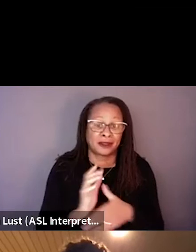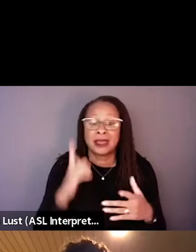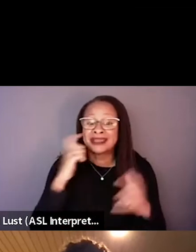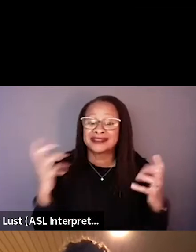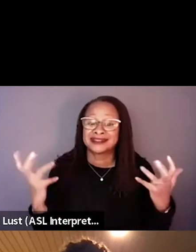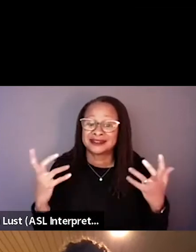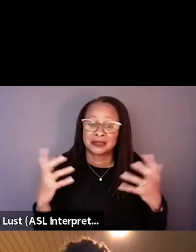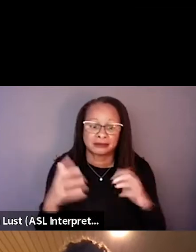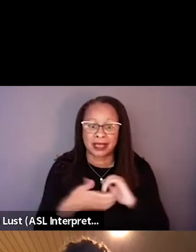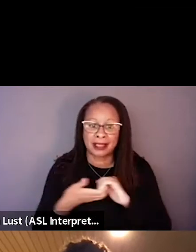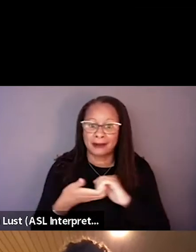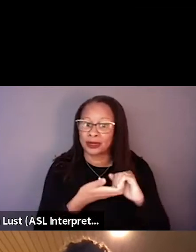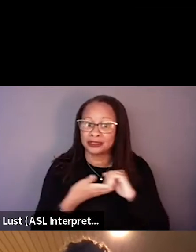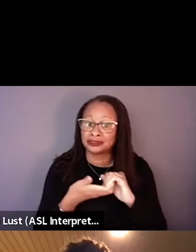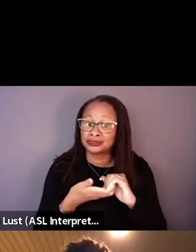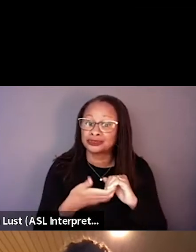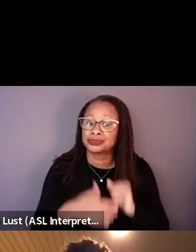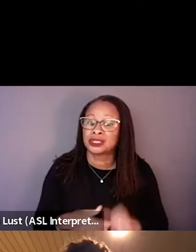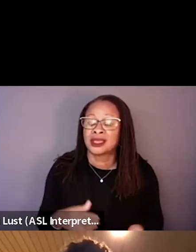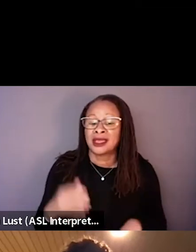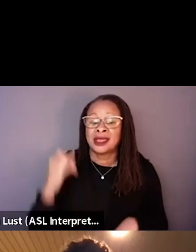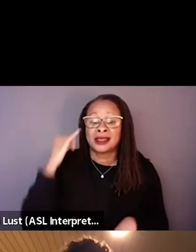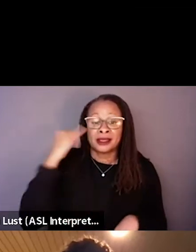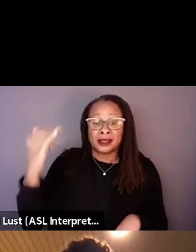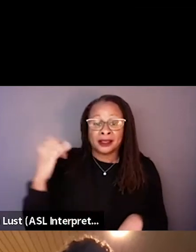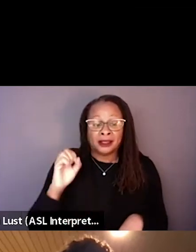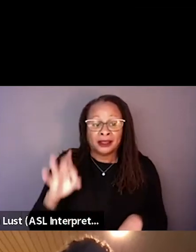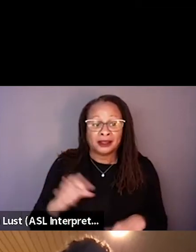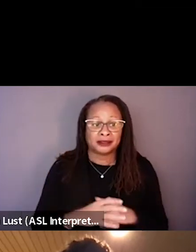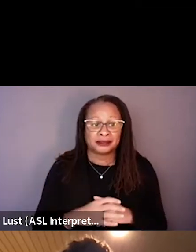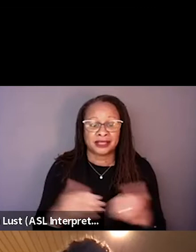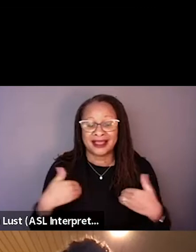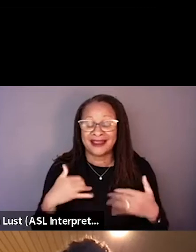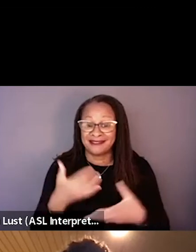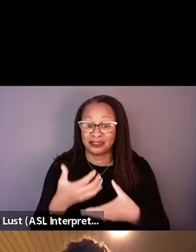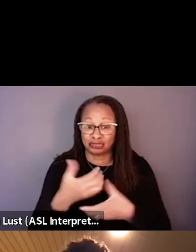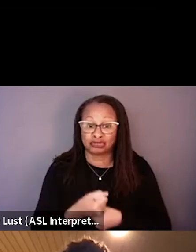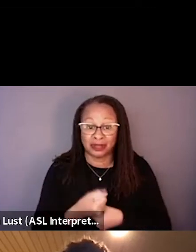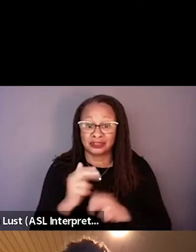I mean there, that idea of being able to have that trust built with your subject